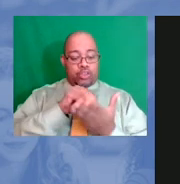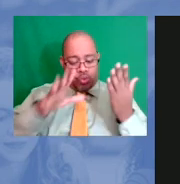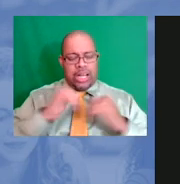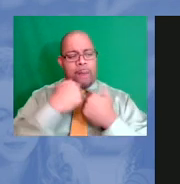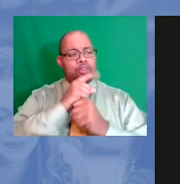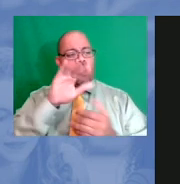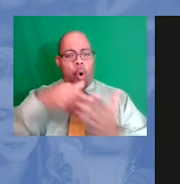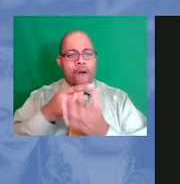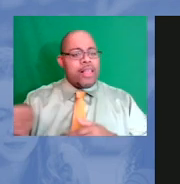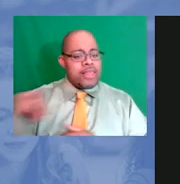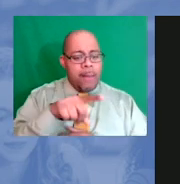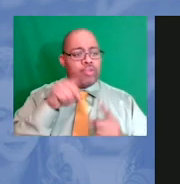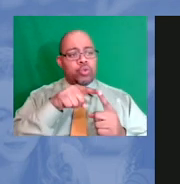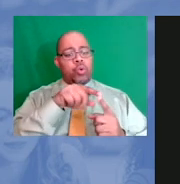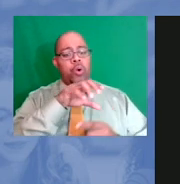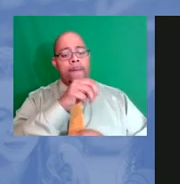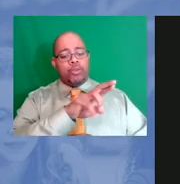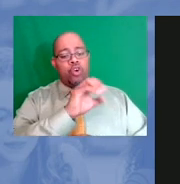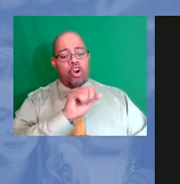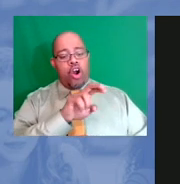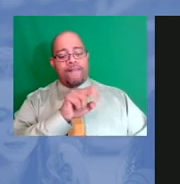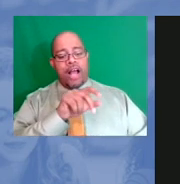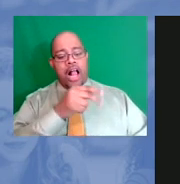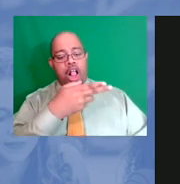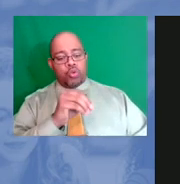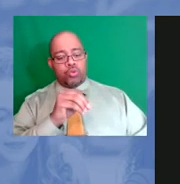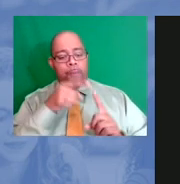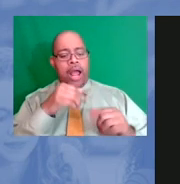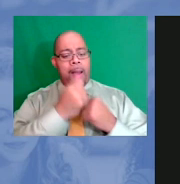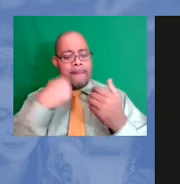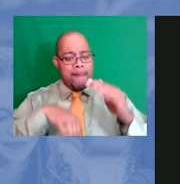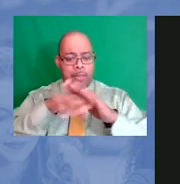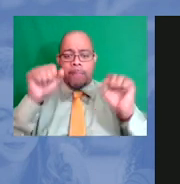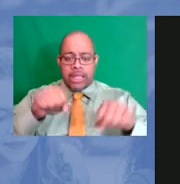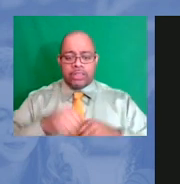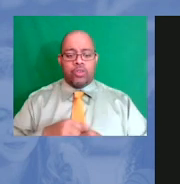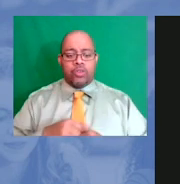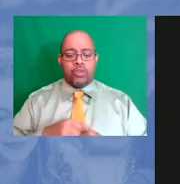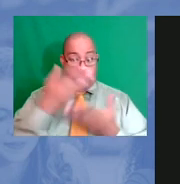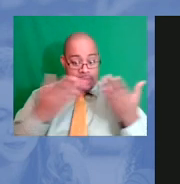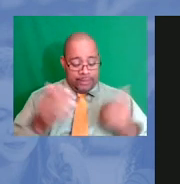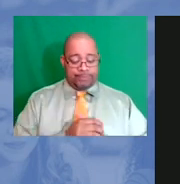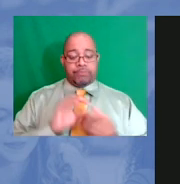CAN REACH THEIR MAXIMUM POTENTIAL. SO WE DID TWO THINGS IN THE DEVELOPMENT OF THE STRATEGIC PLAN. NUMBER ONE WE WANTED TO MAKE SURE THAT WE